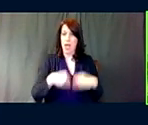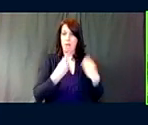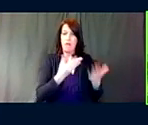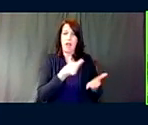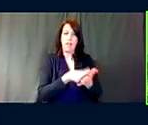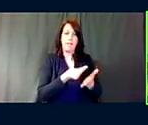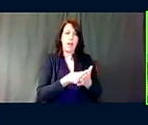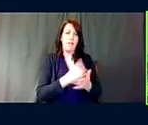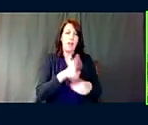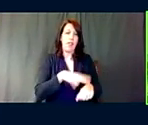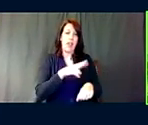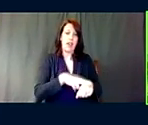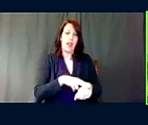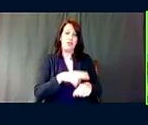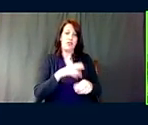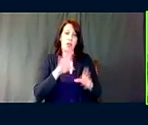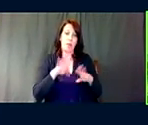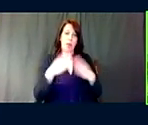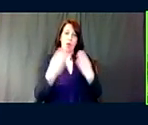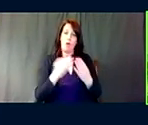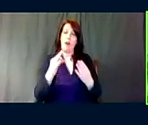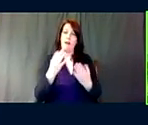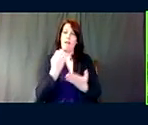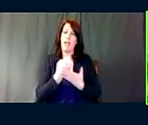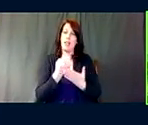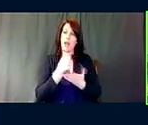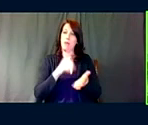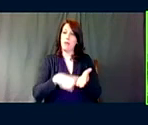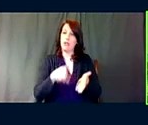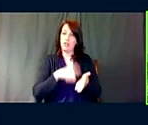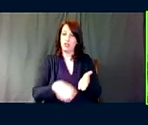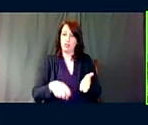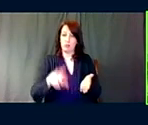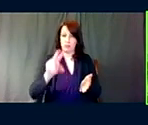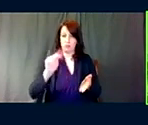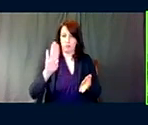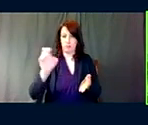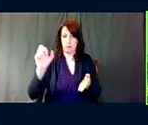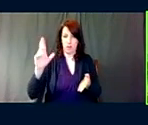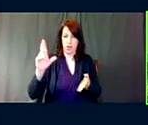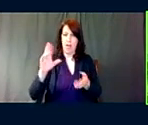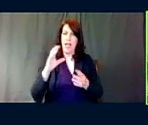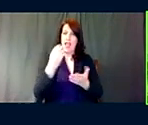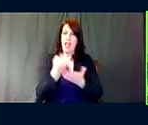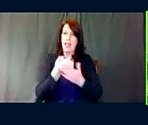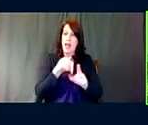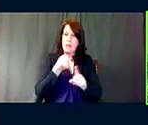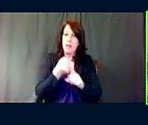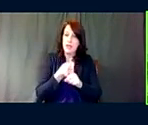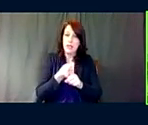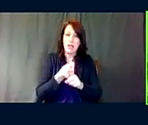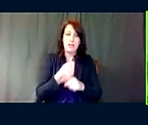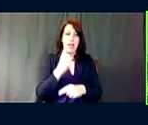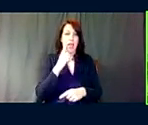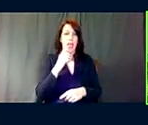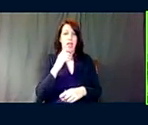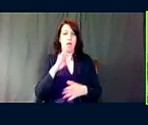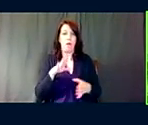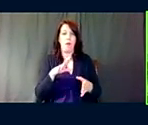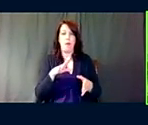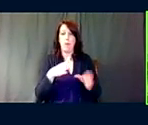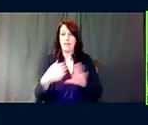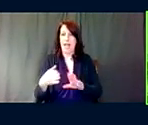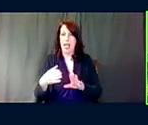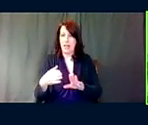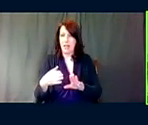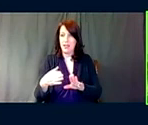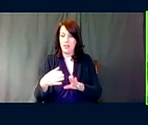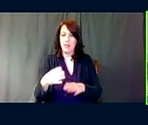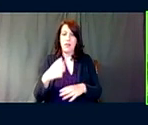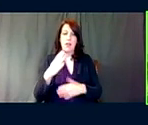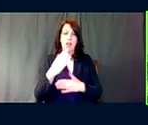SUPPLEMENTS TO DATE AND PROVIDED